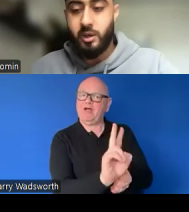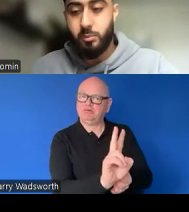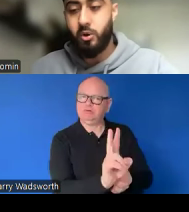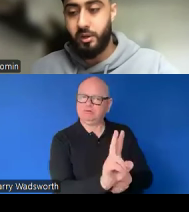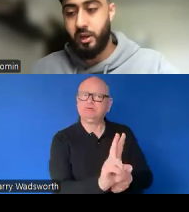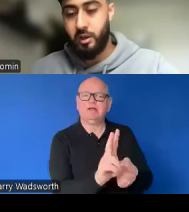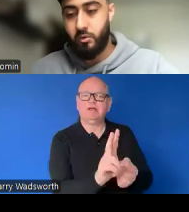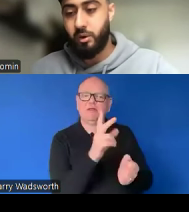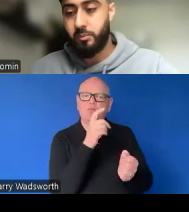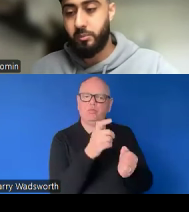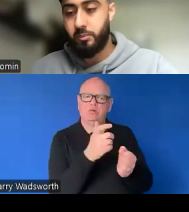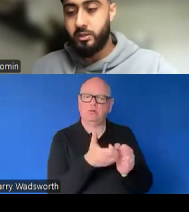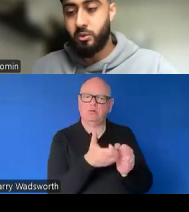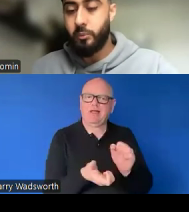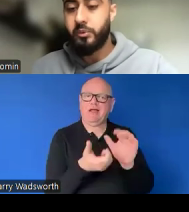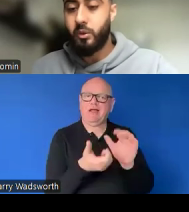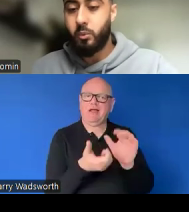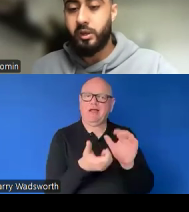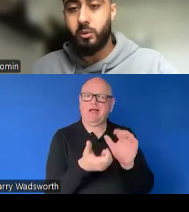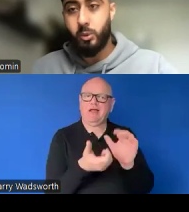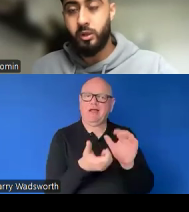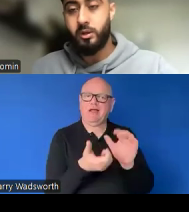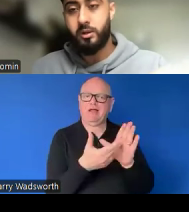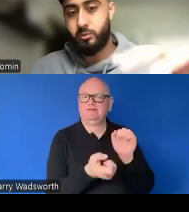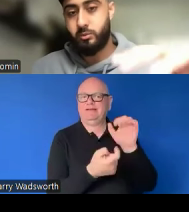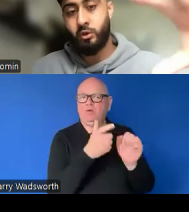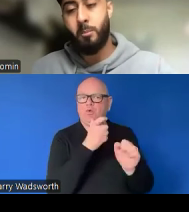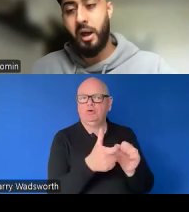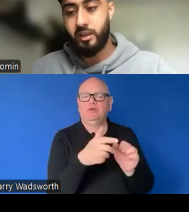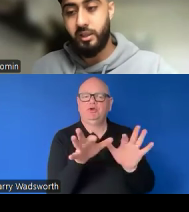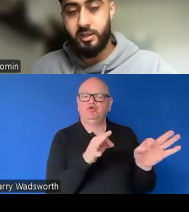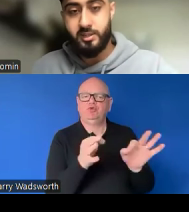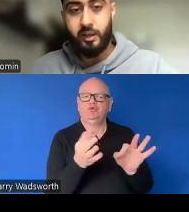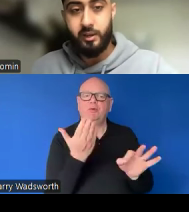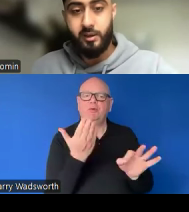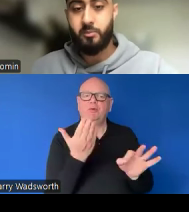that we put in earlier on. We will come back to this in a second now.